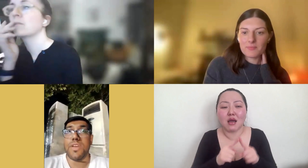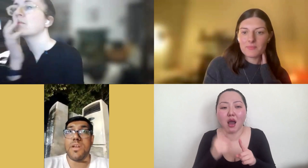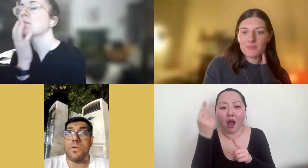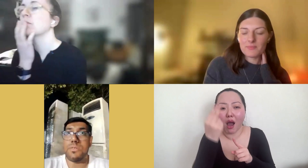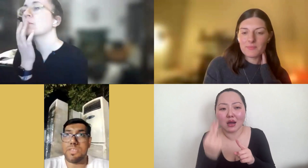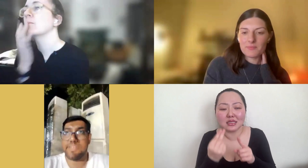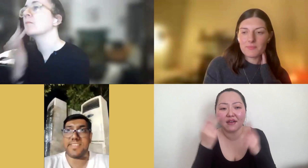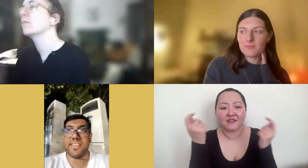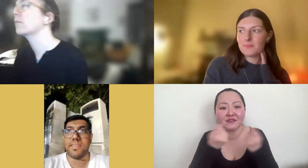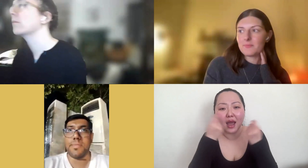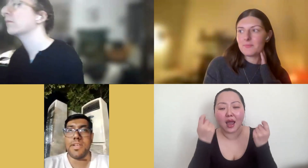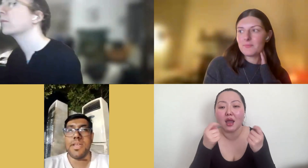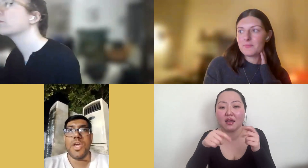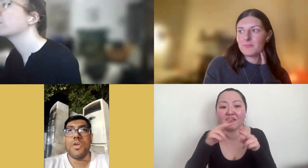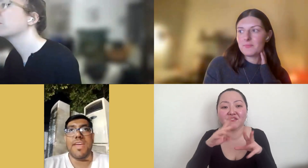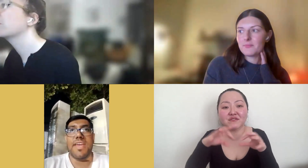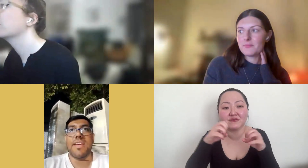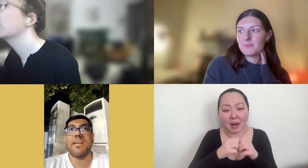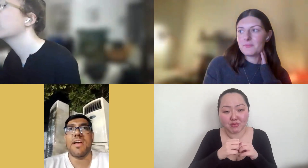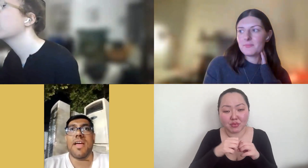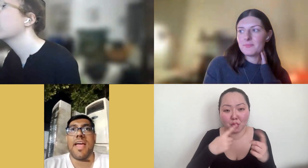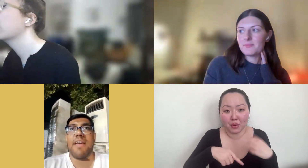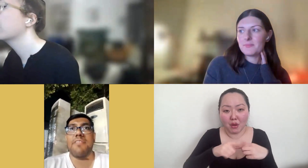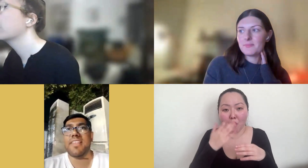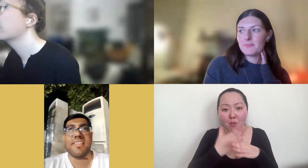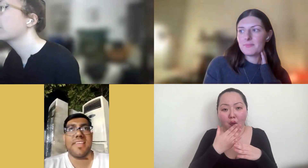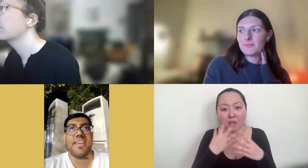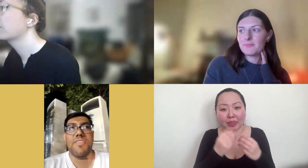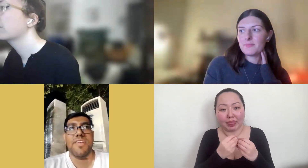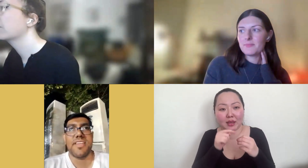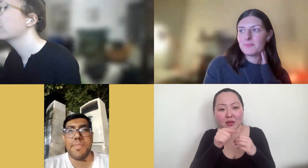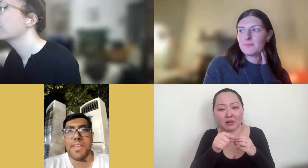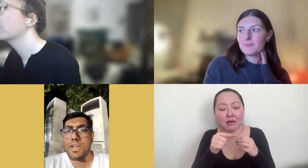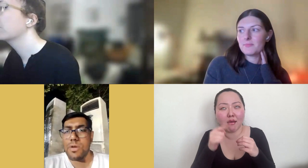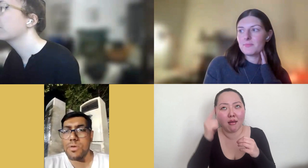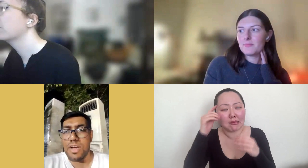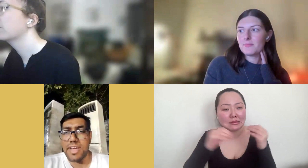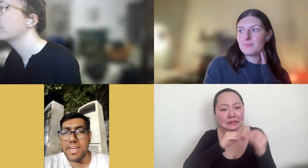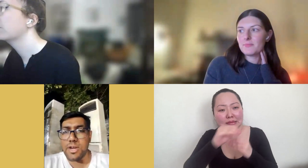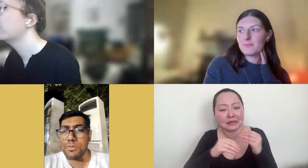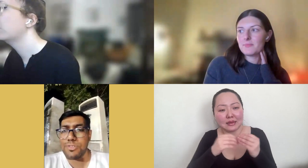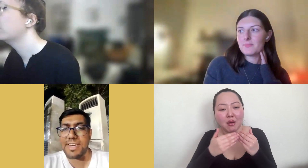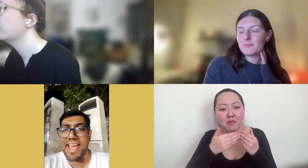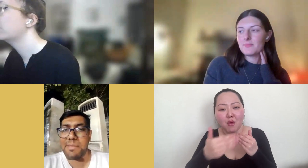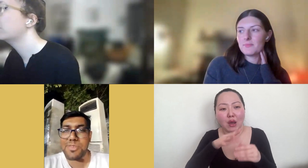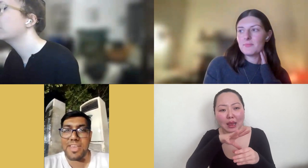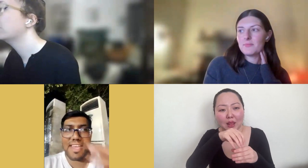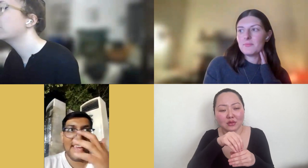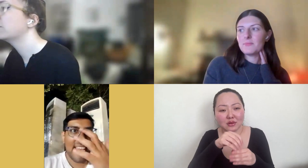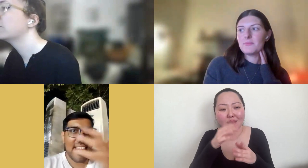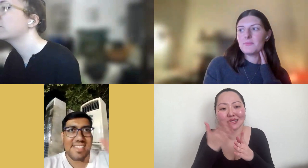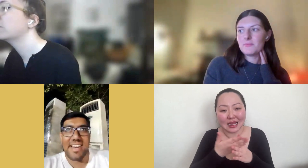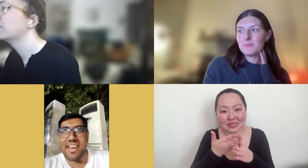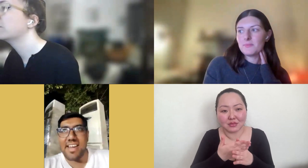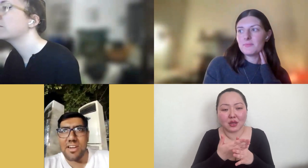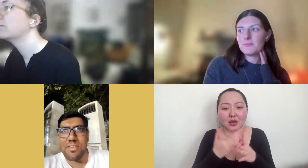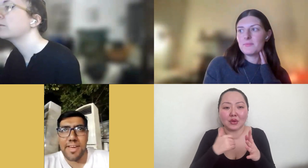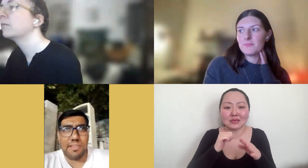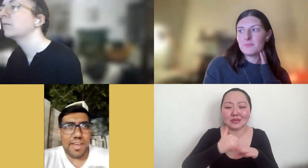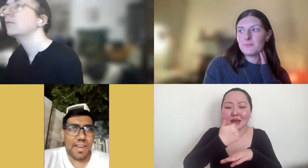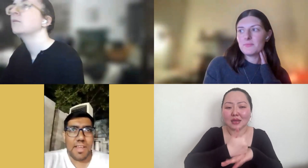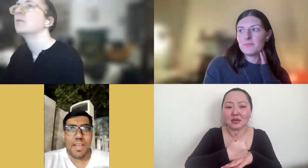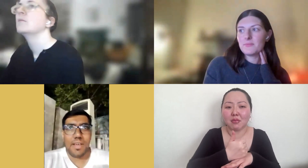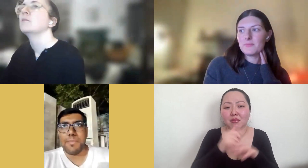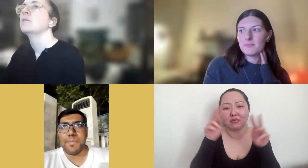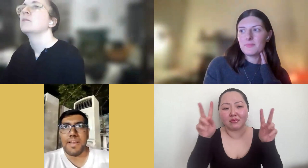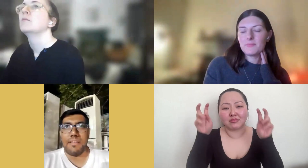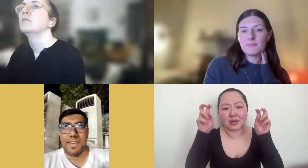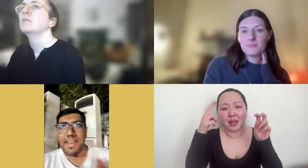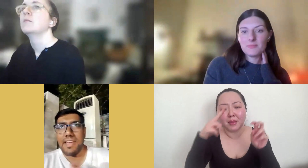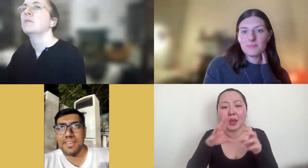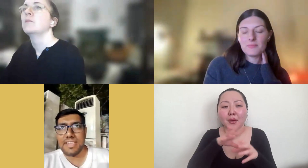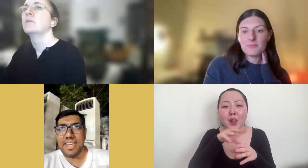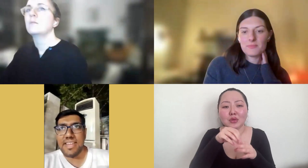more inclusive and accessible. We set up Inclusion labs, inside an art fair where people with diverse